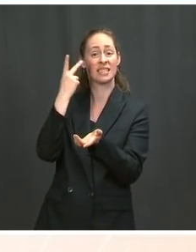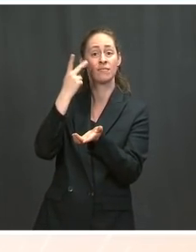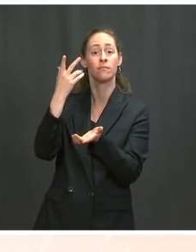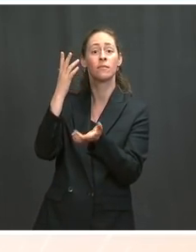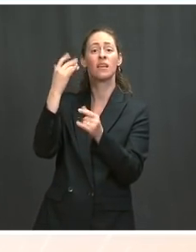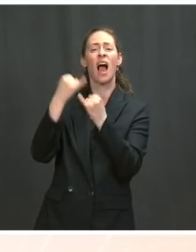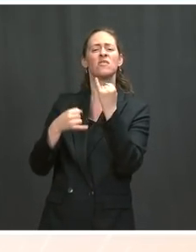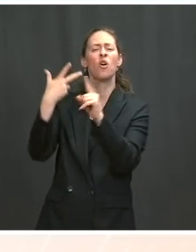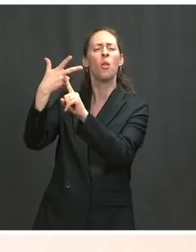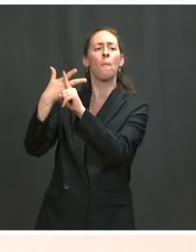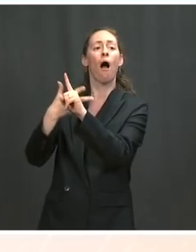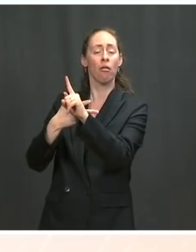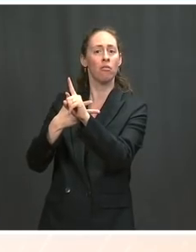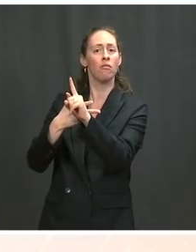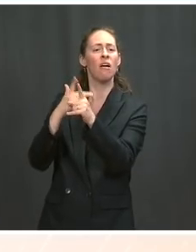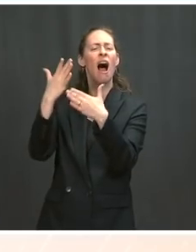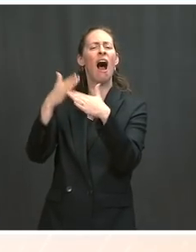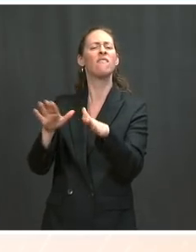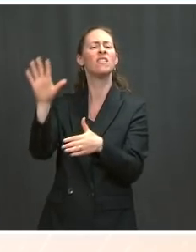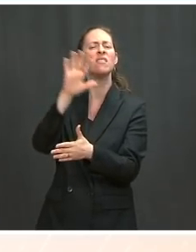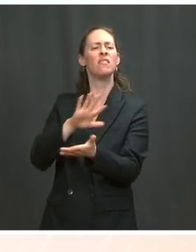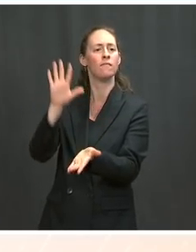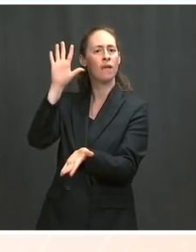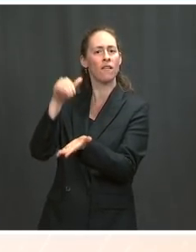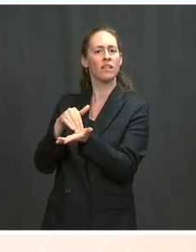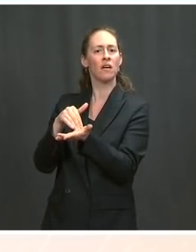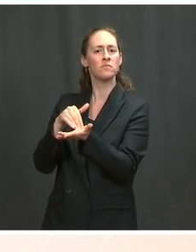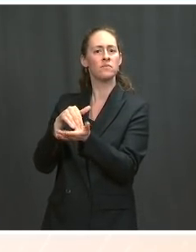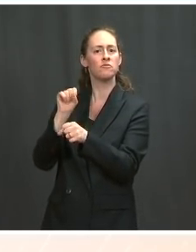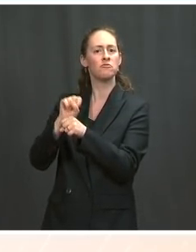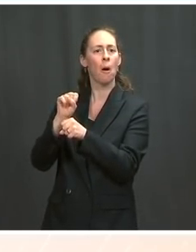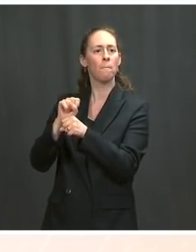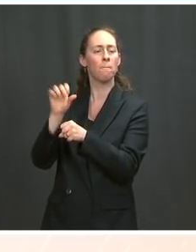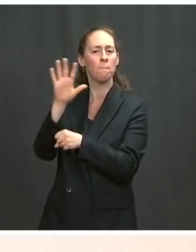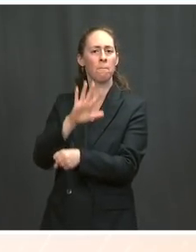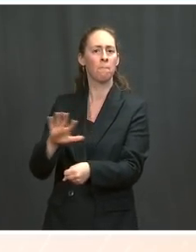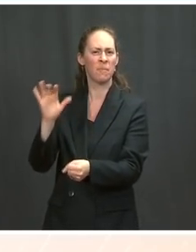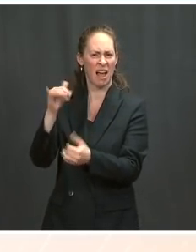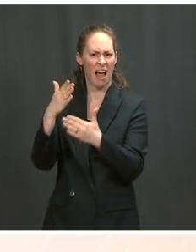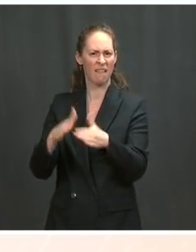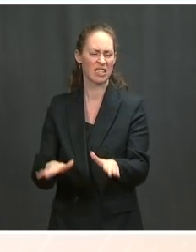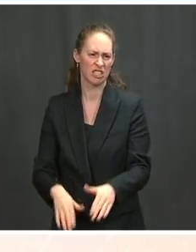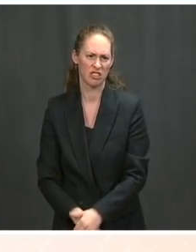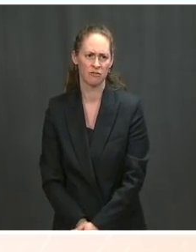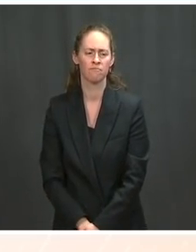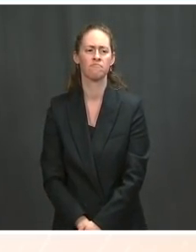on average, in the three months before he took office. One other note, as we continue to keep you updated